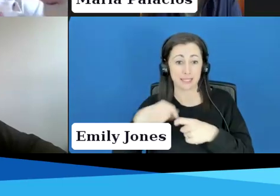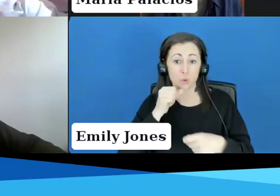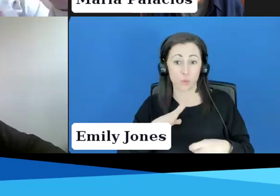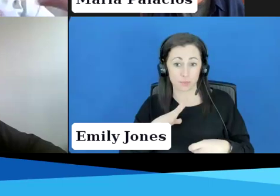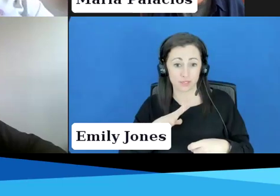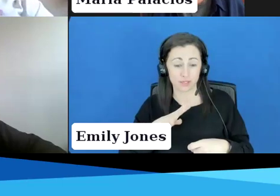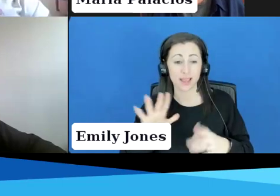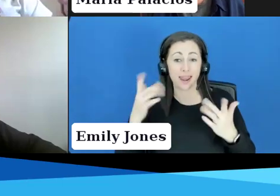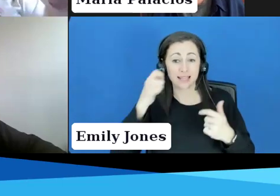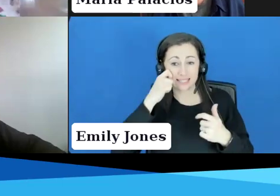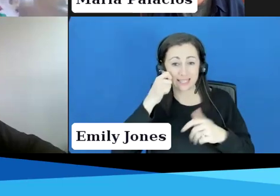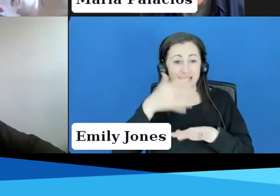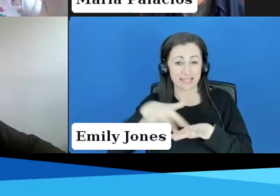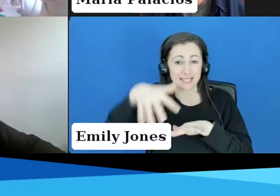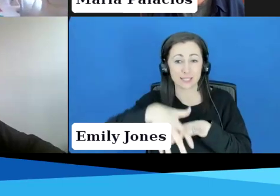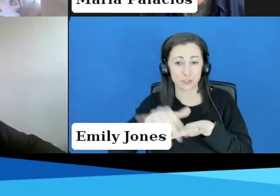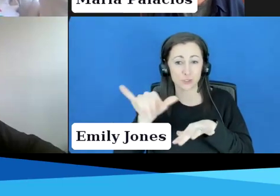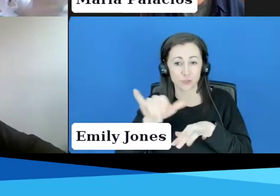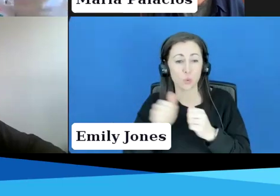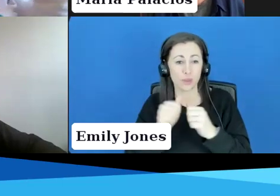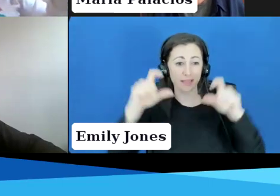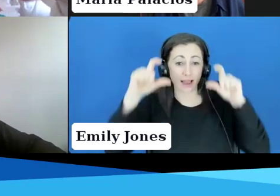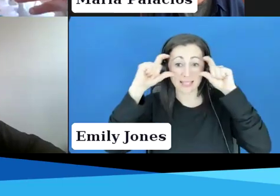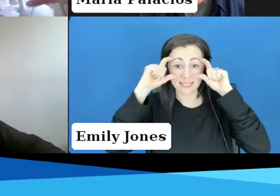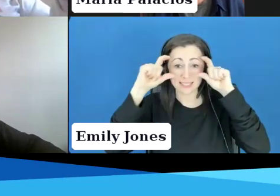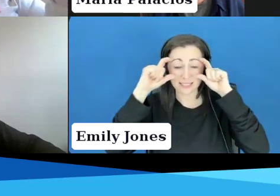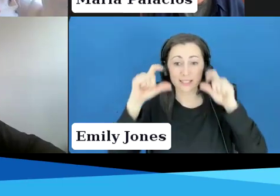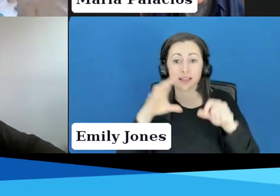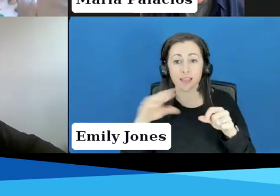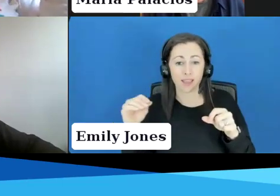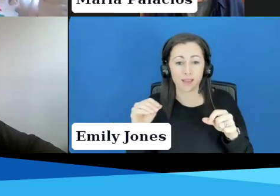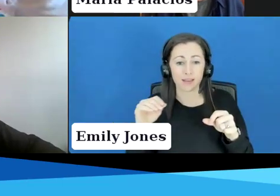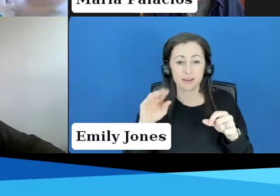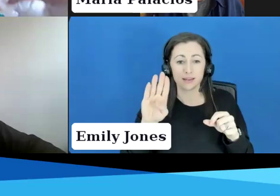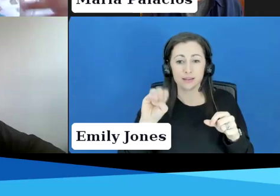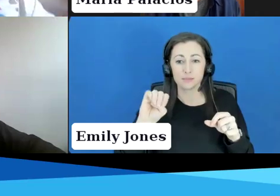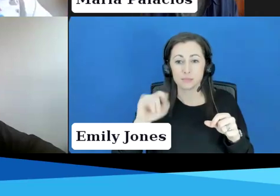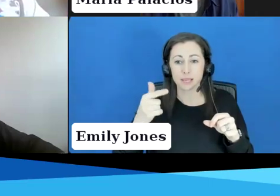My skin's indigenous as well, with glasses. And a beige dark hair with a beige hat.